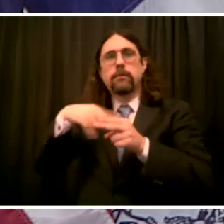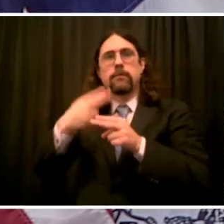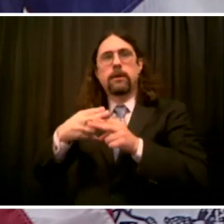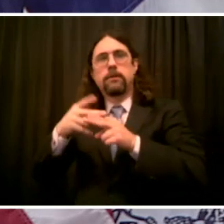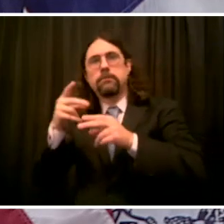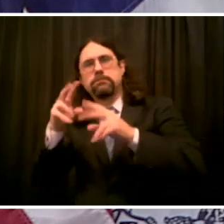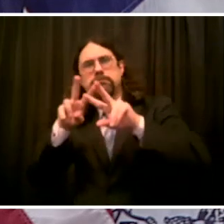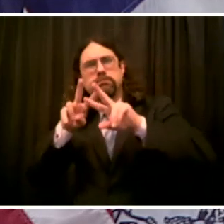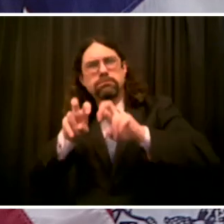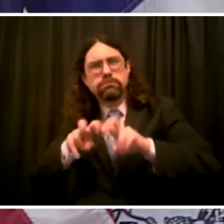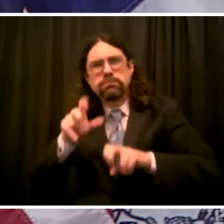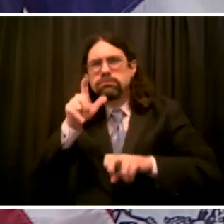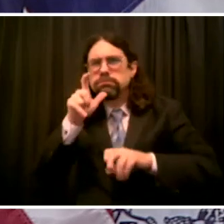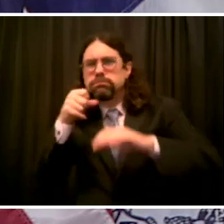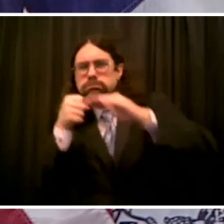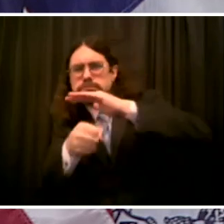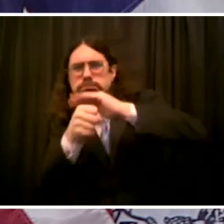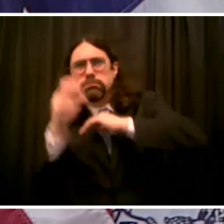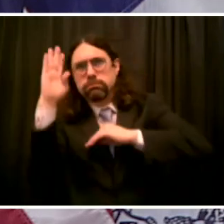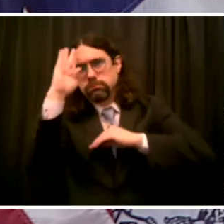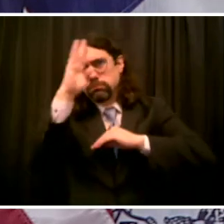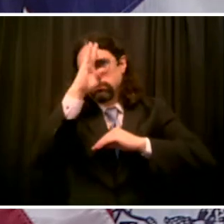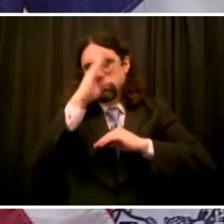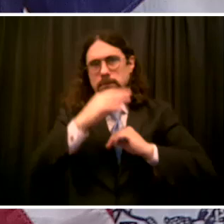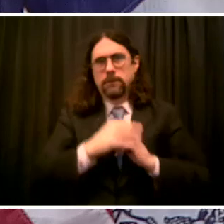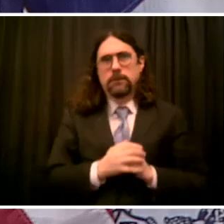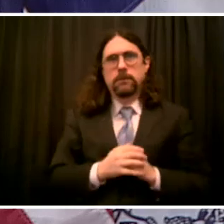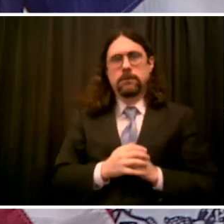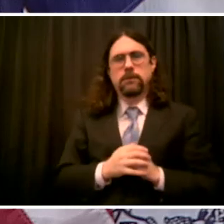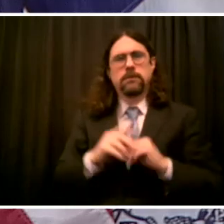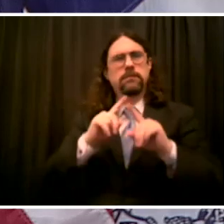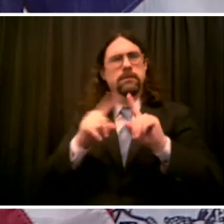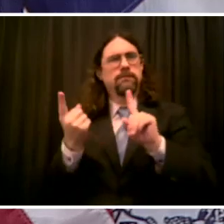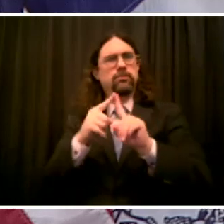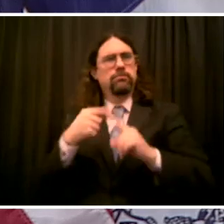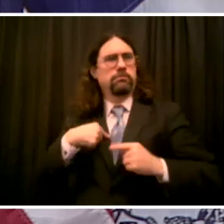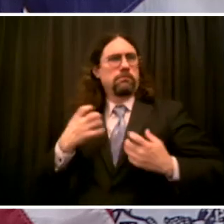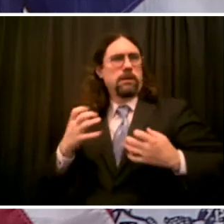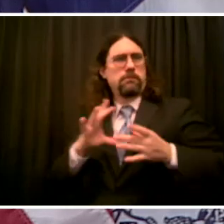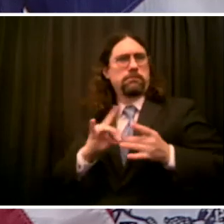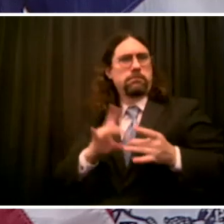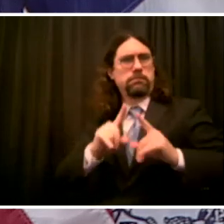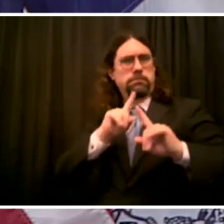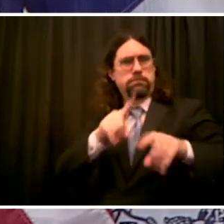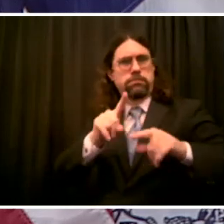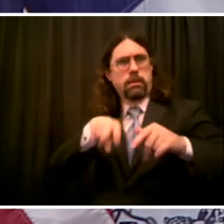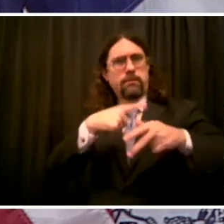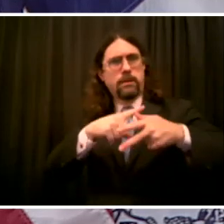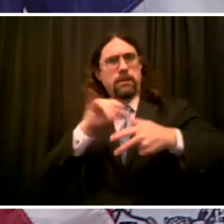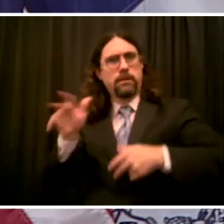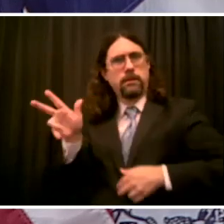MOMENT IN TERMS OF ANALYSIS AND WHAT WERE' EISENG ON WHO IS CONTINUING TO GET SICK. BUT I'LL START ON